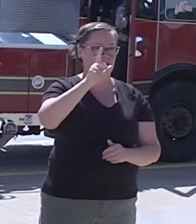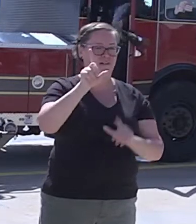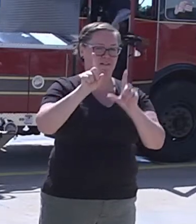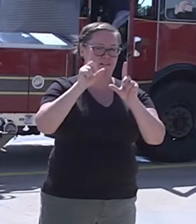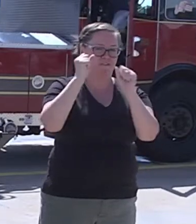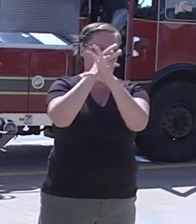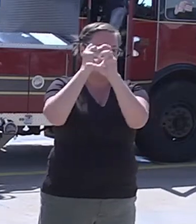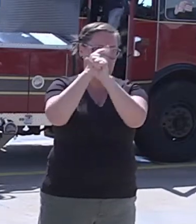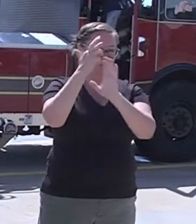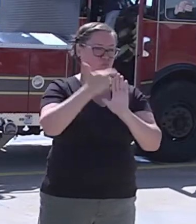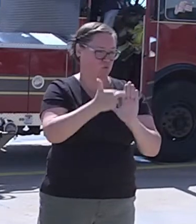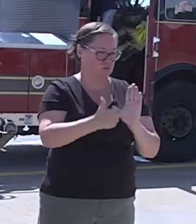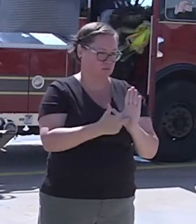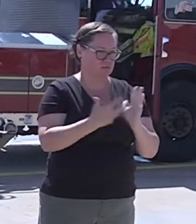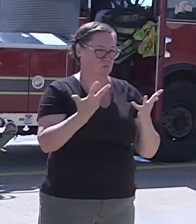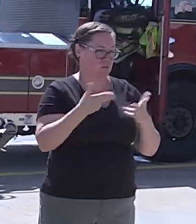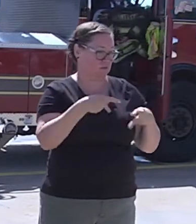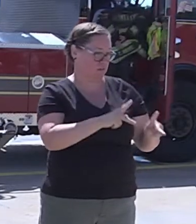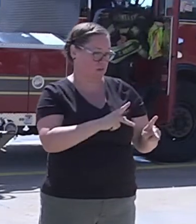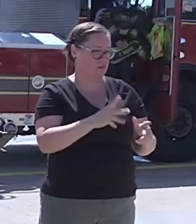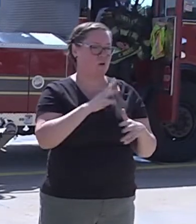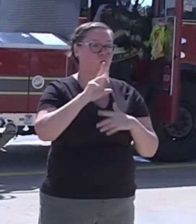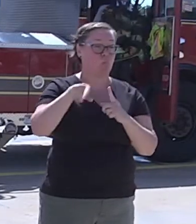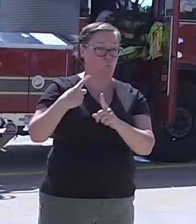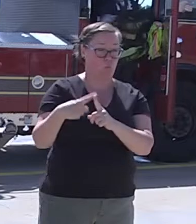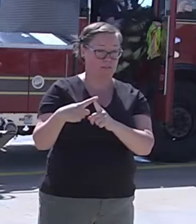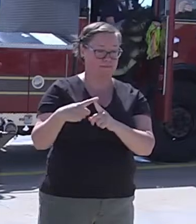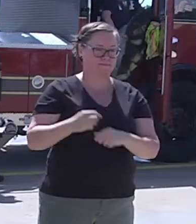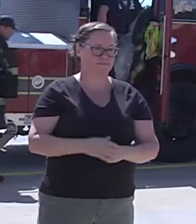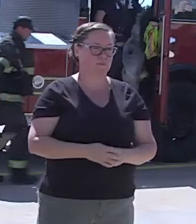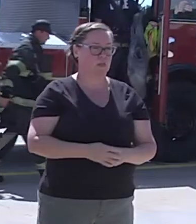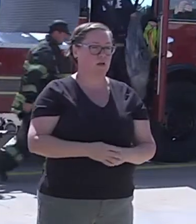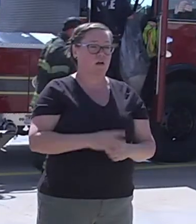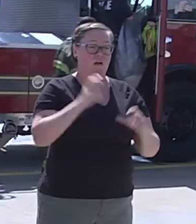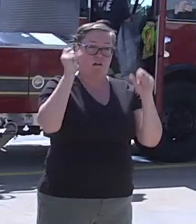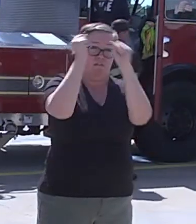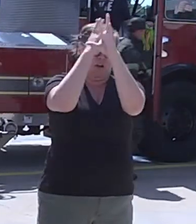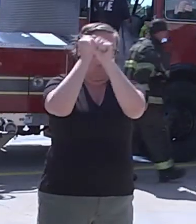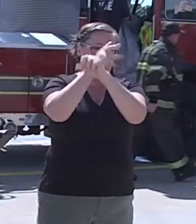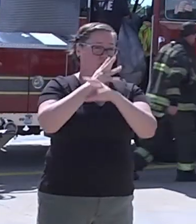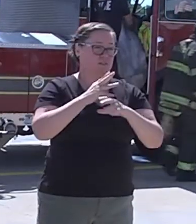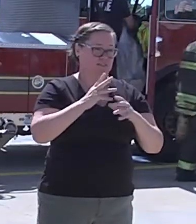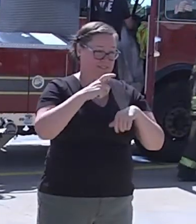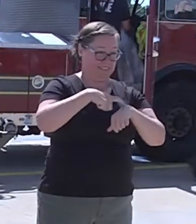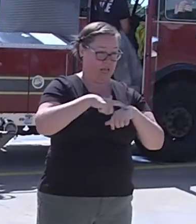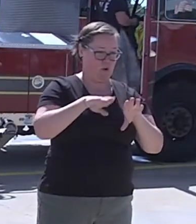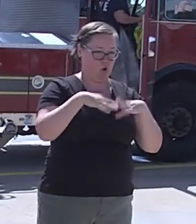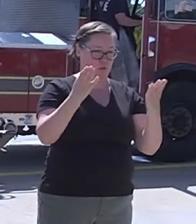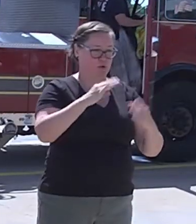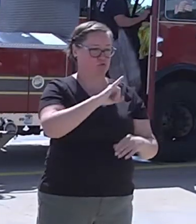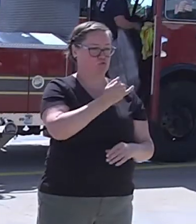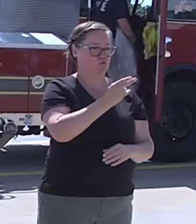when it's allowed to be shot fireworks season is June 27th through July 5th during that time